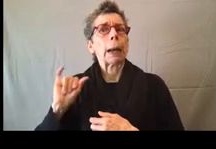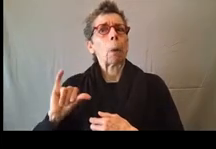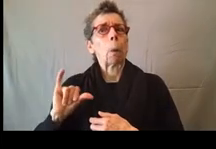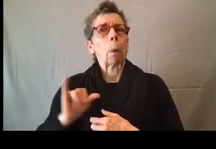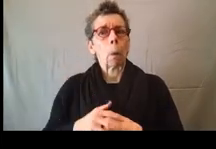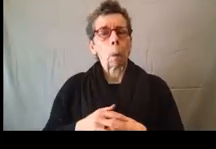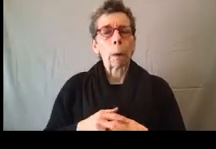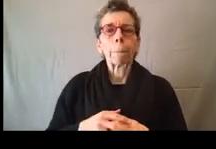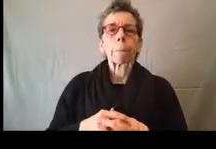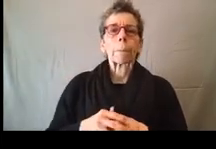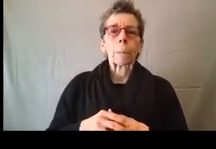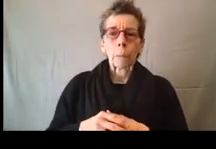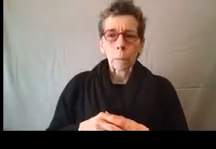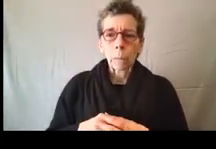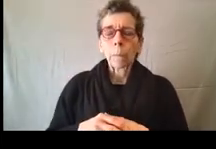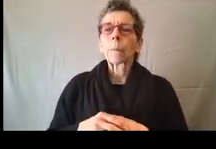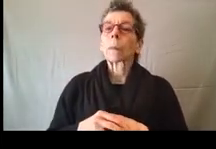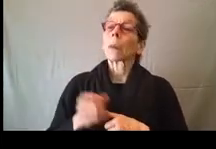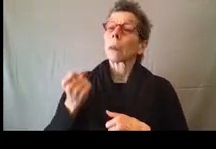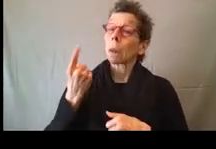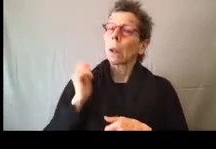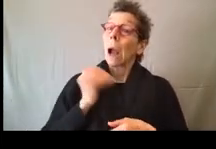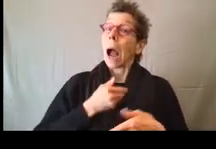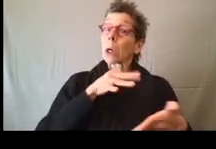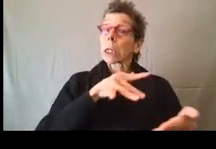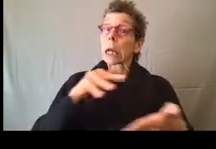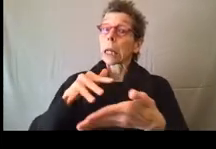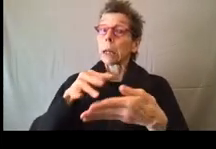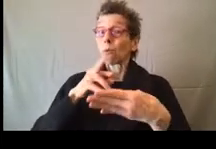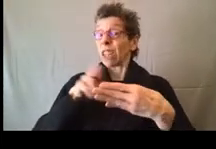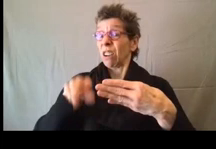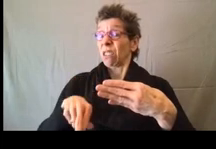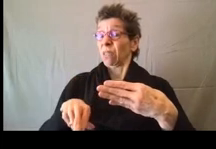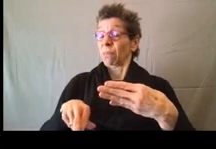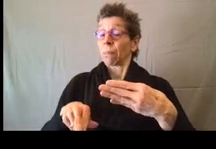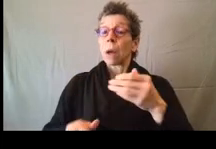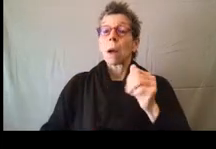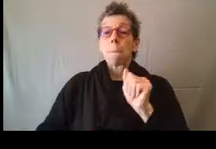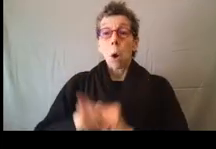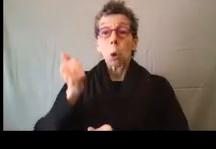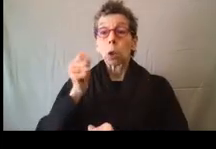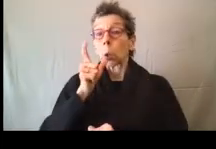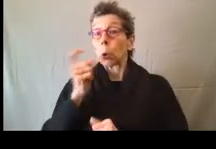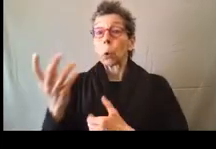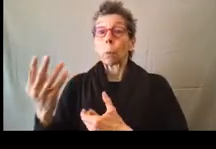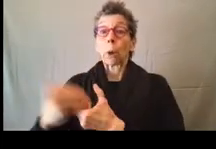And as a result of our study majority of majority of our service participants told us that they